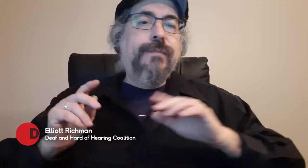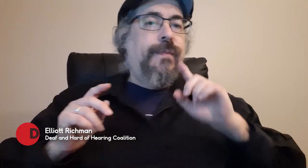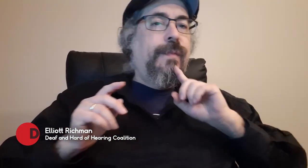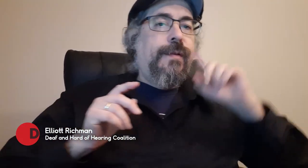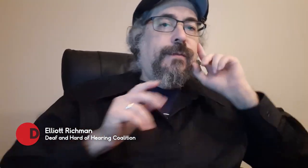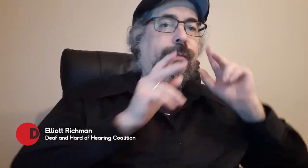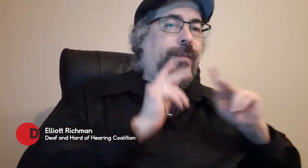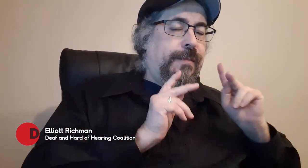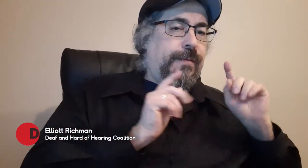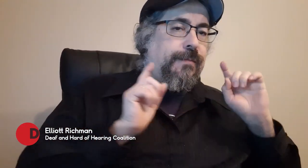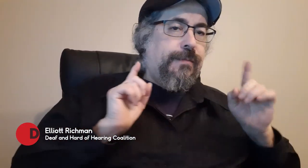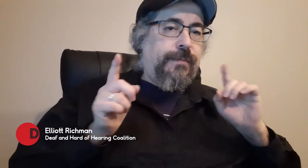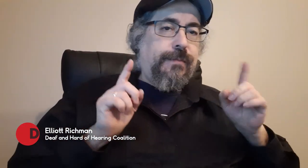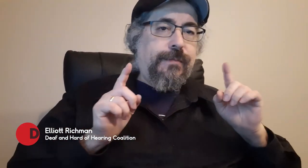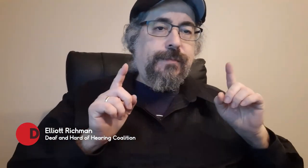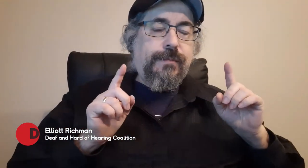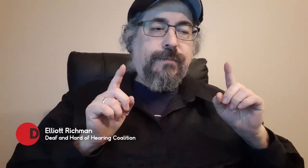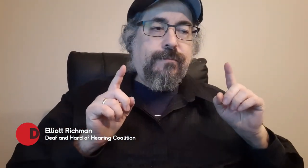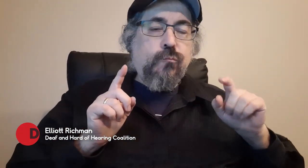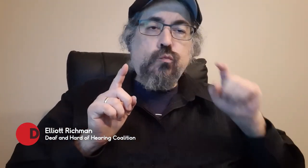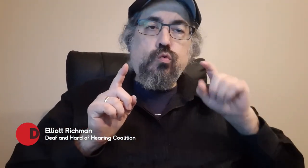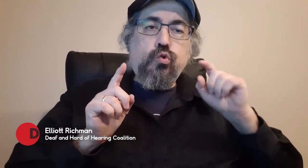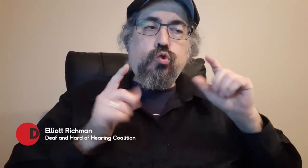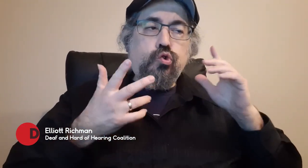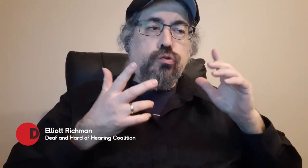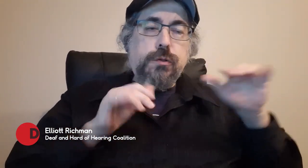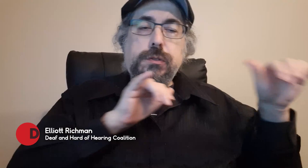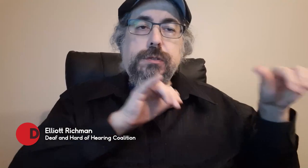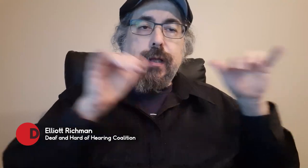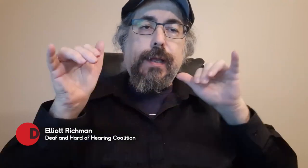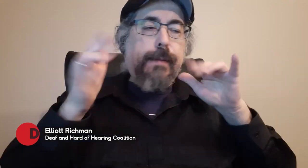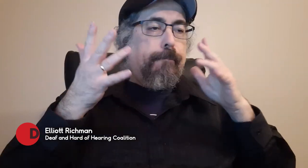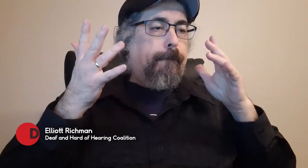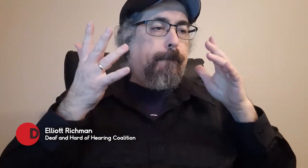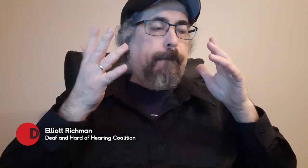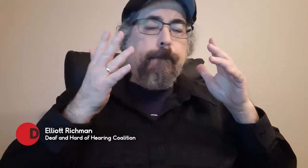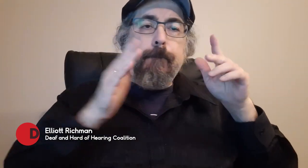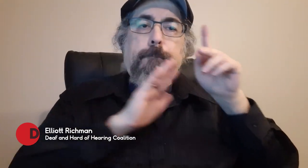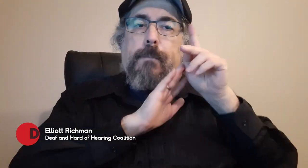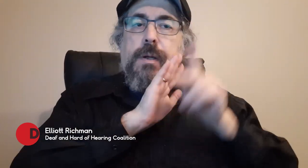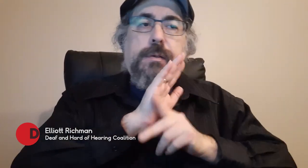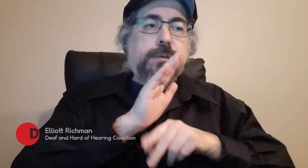Hearing and Deaf people should be treated the same